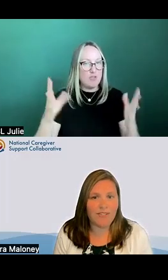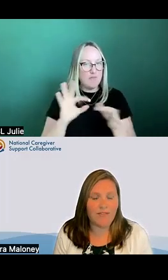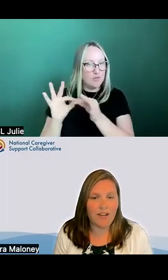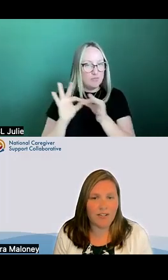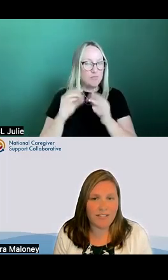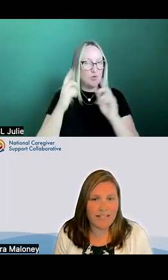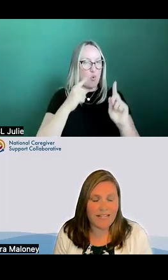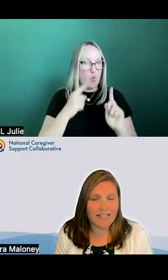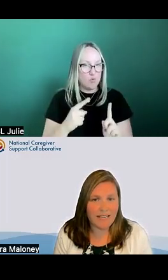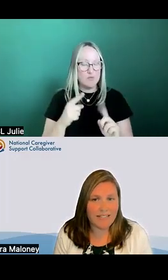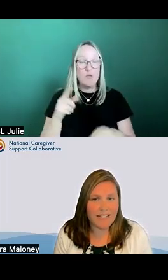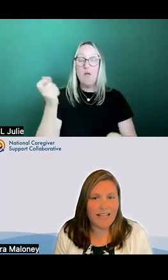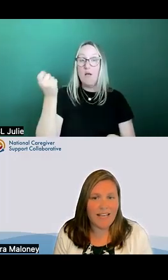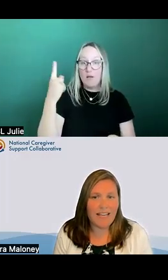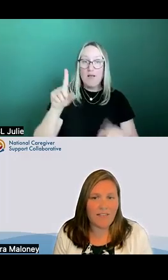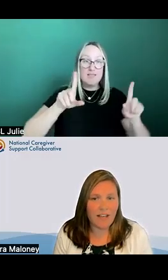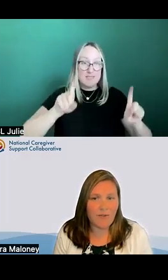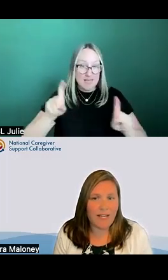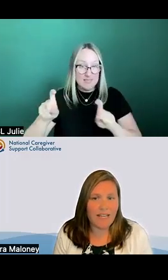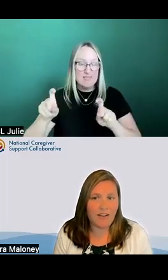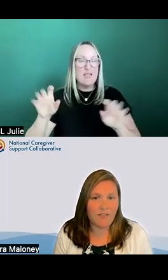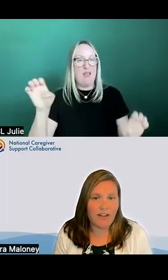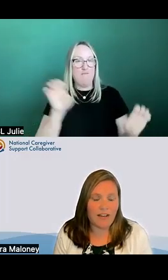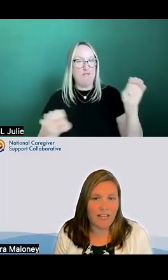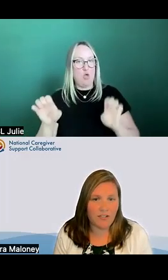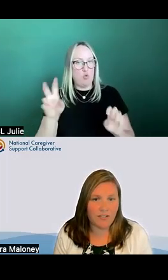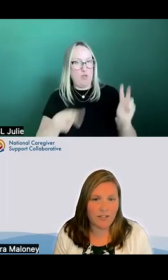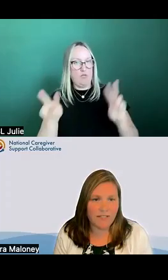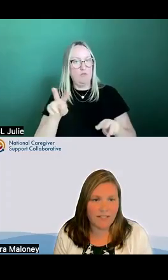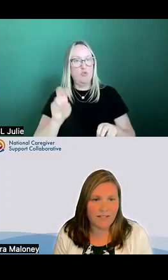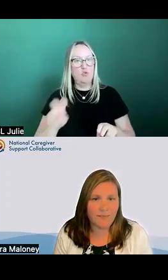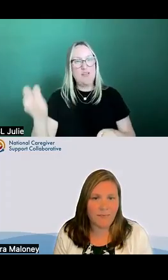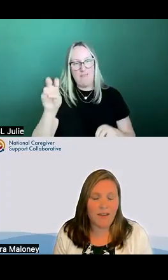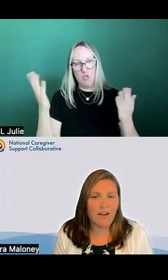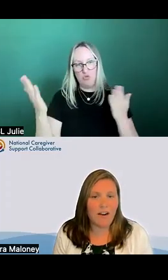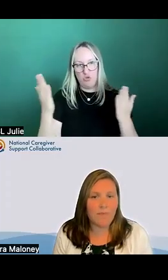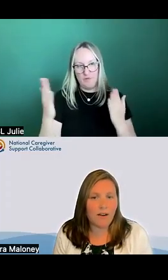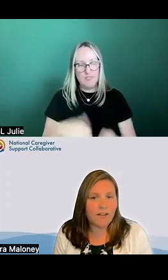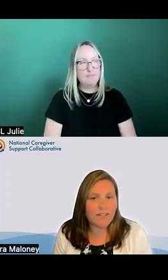of understanding testing and evaluating caregiver navigation services. Our partners